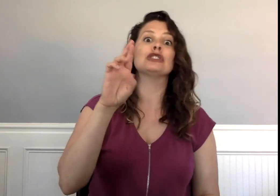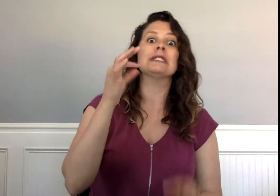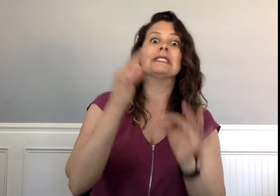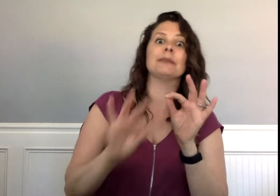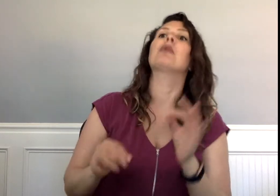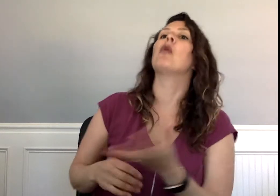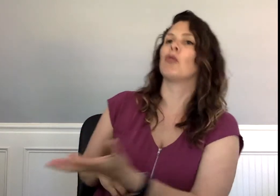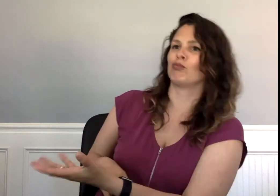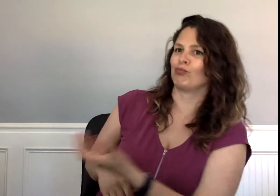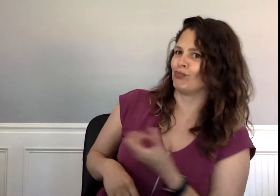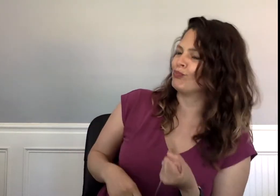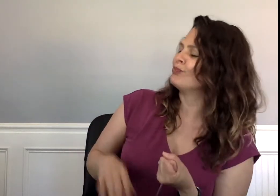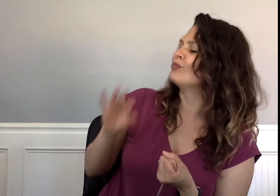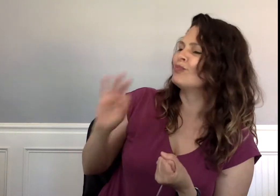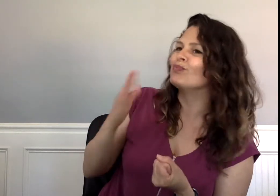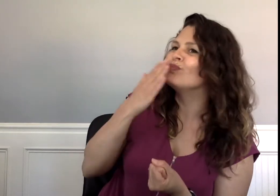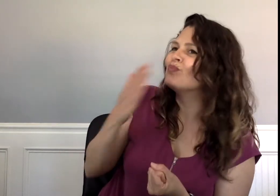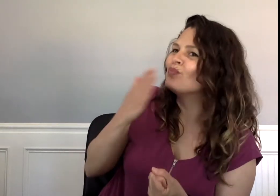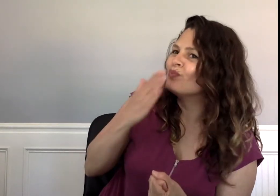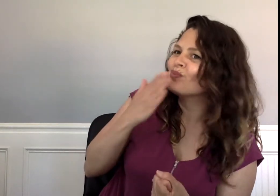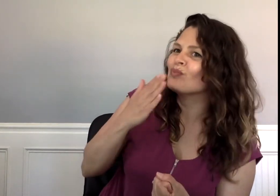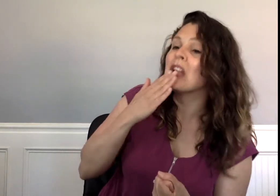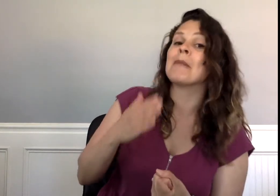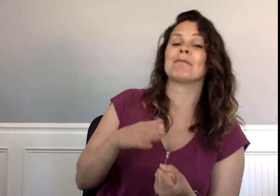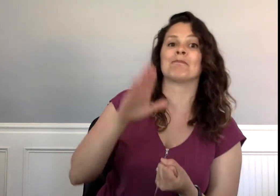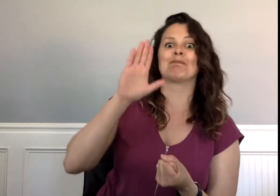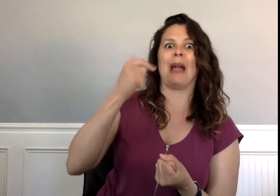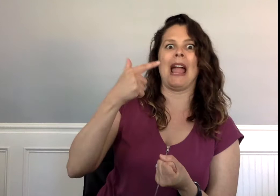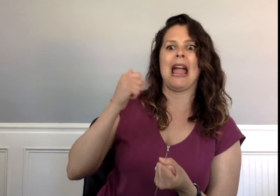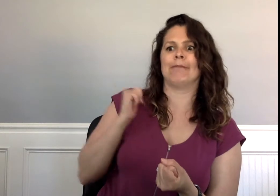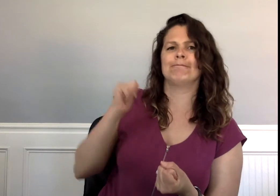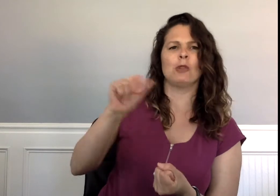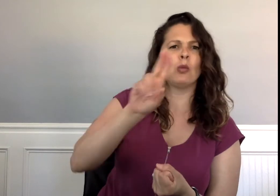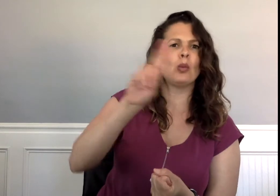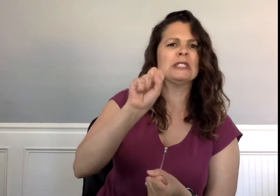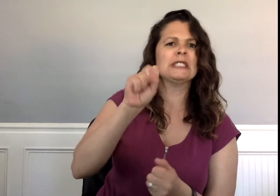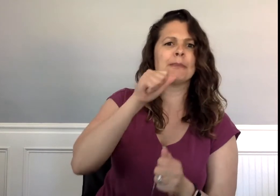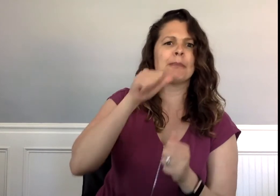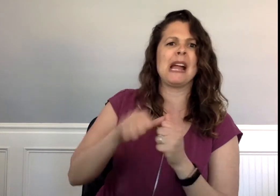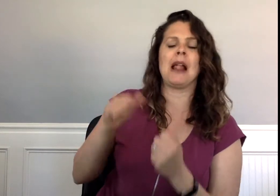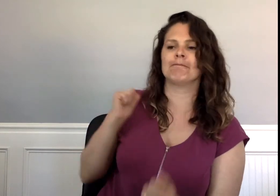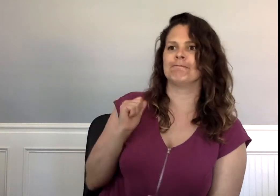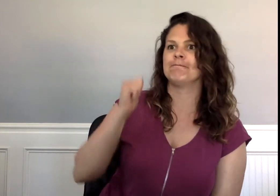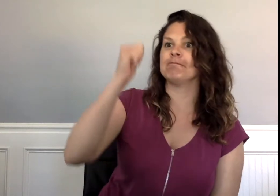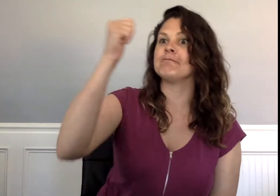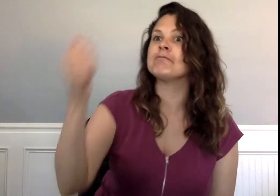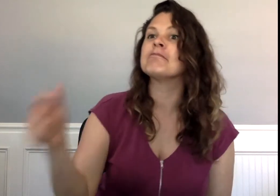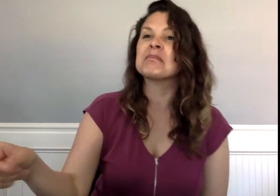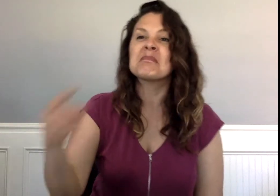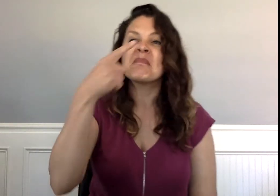Mr. Simple thanked and handed Charlie a US Mail bag in exchange.